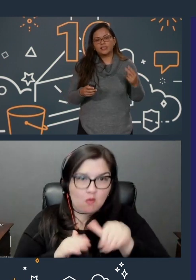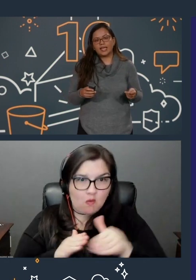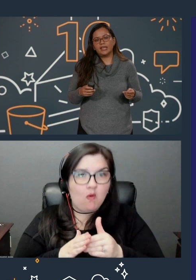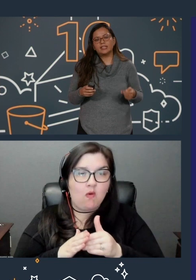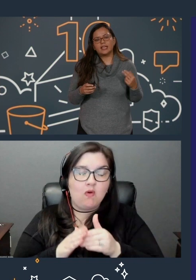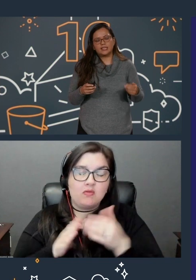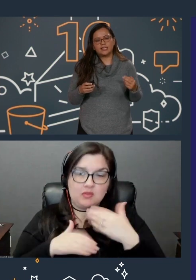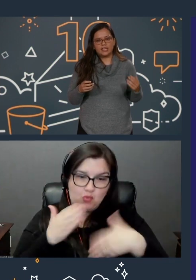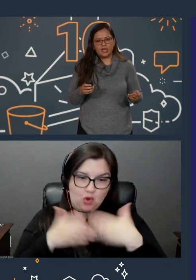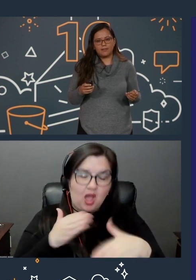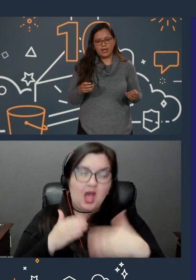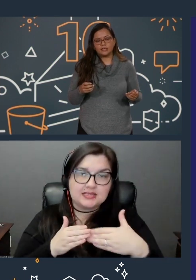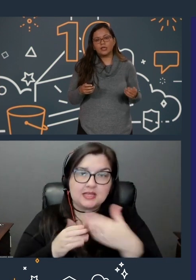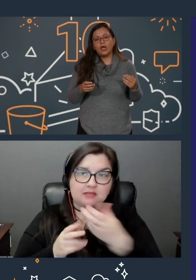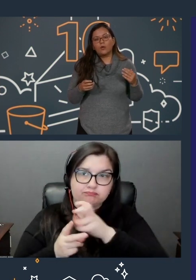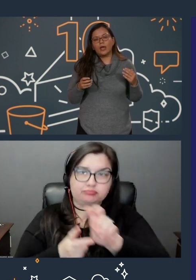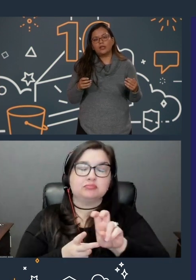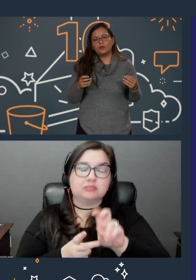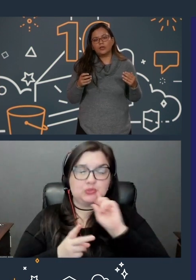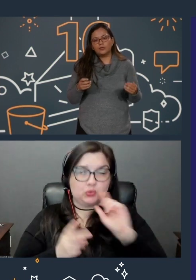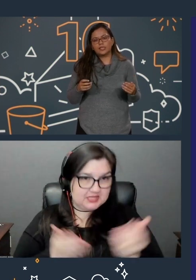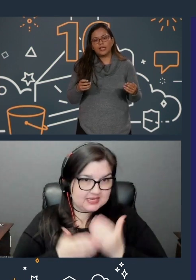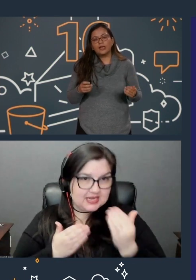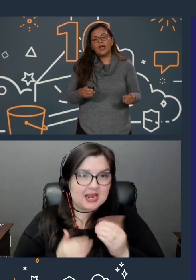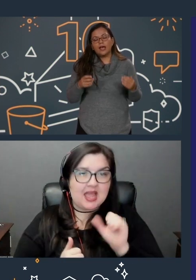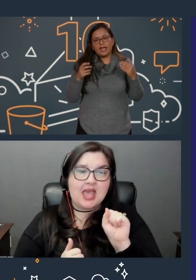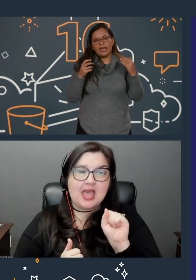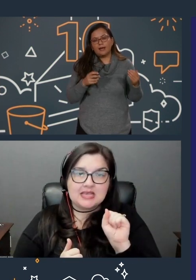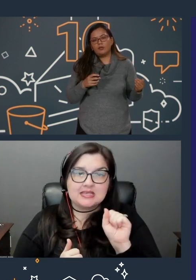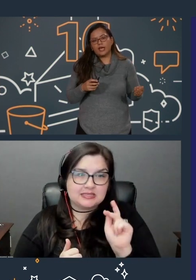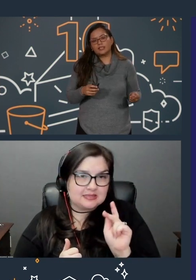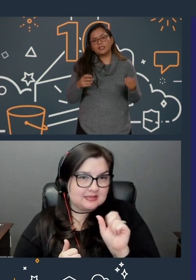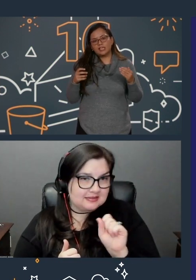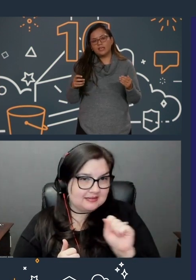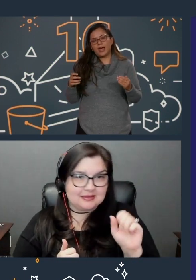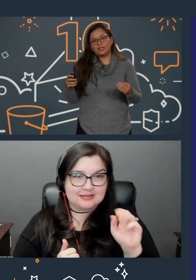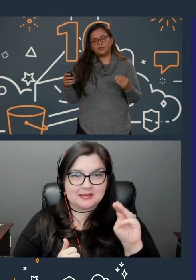Second is SSE-KMS where you're using AWS's key management